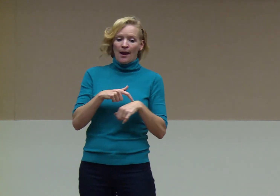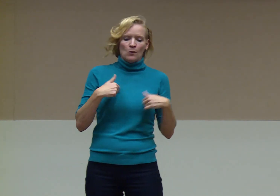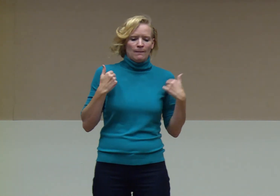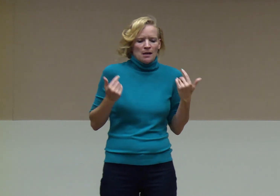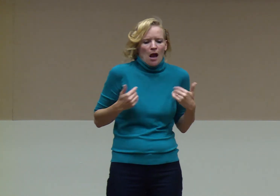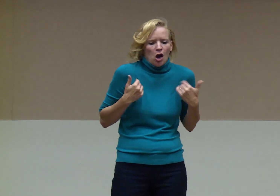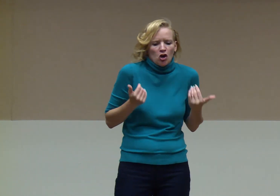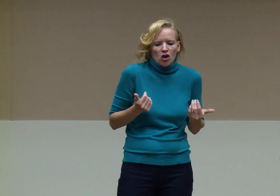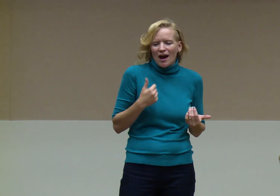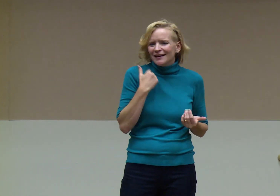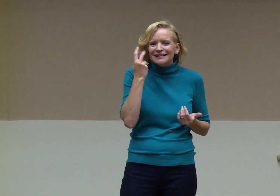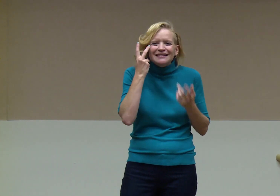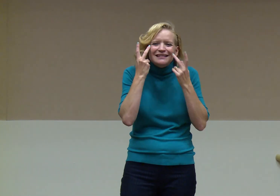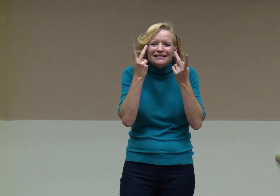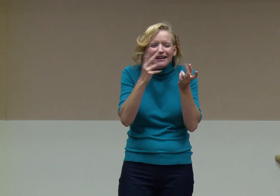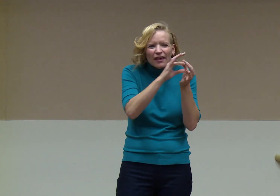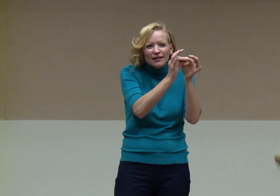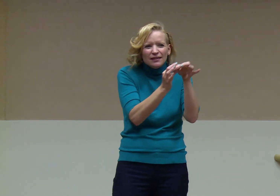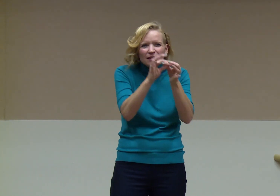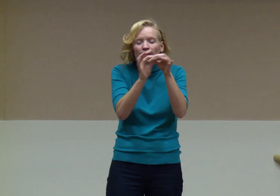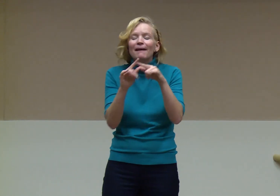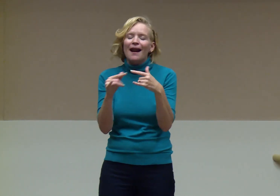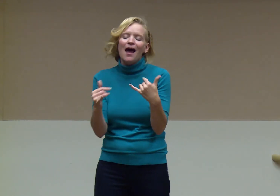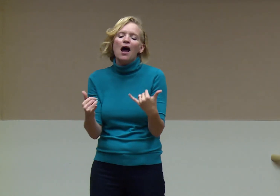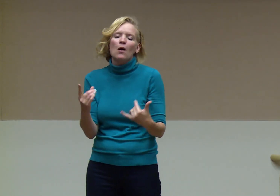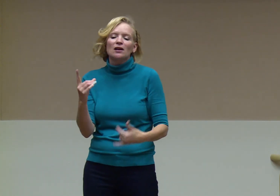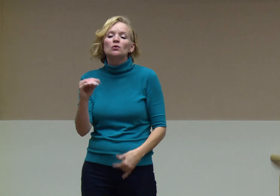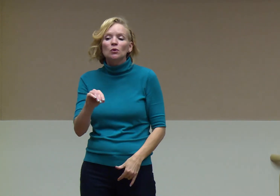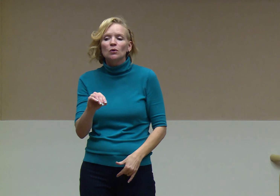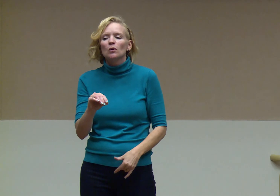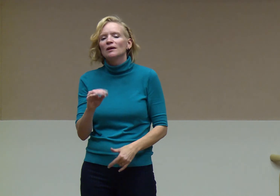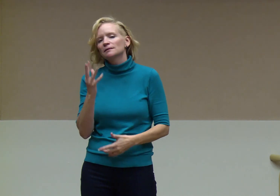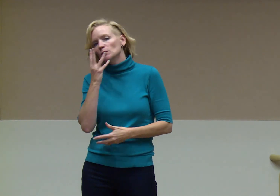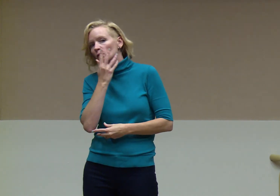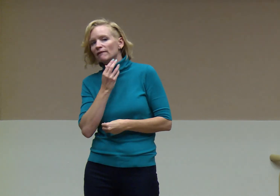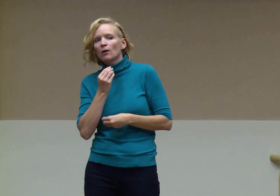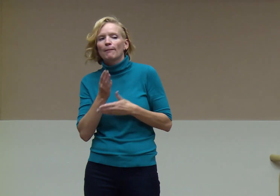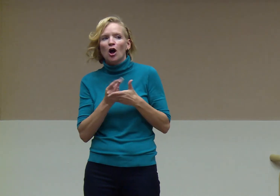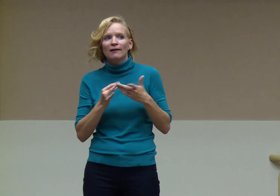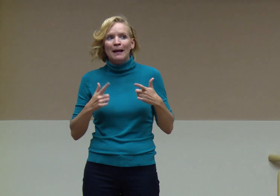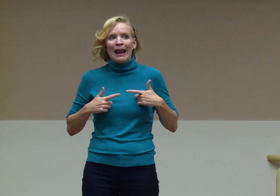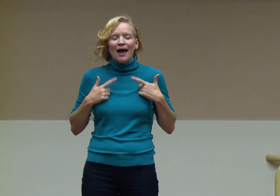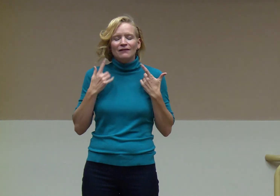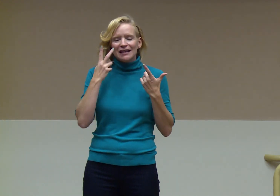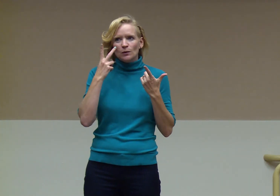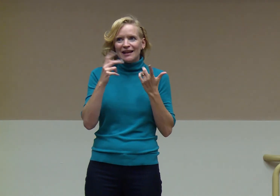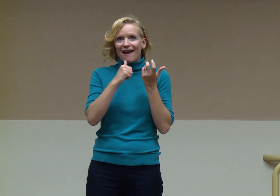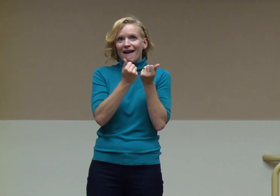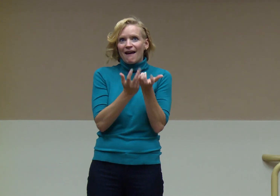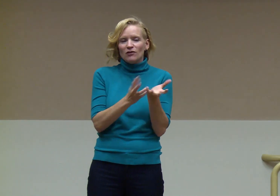from your adolescence, where I certainly didn't identify anything like that. But it's been a beautiful part of my life to slowly